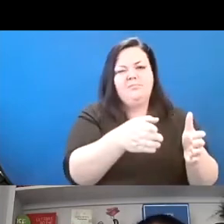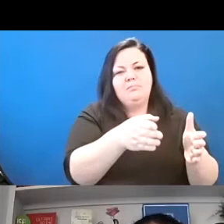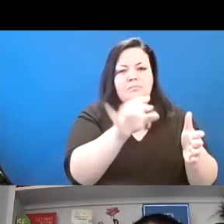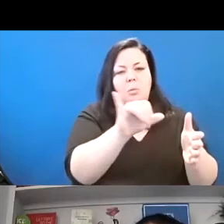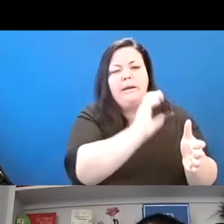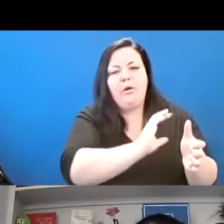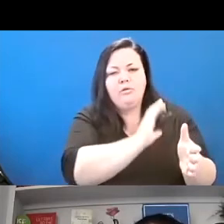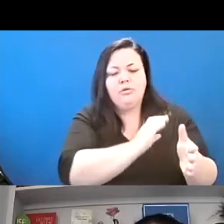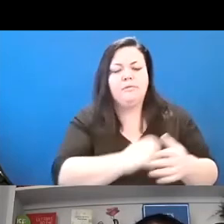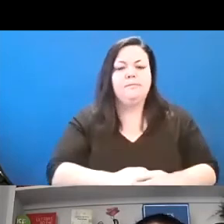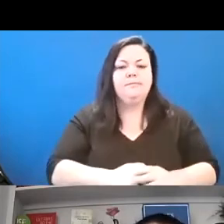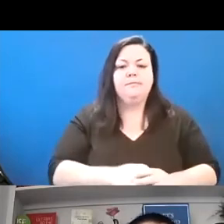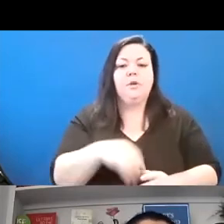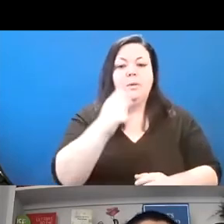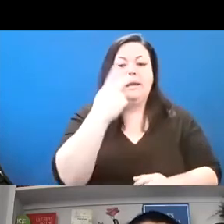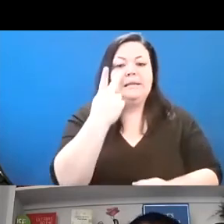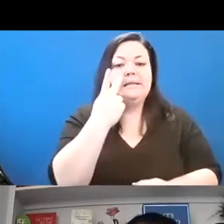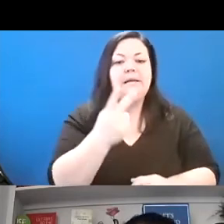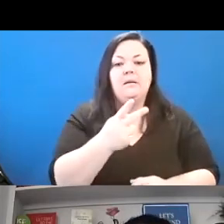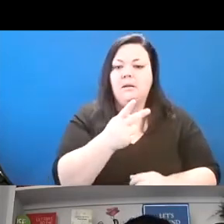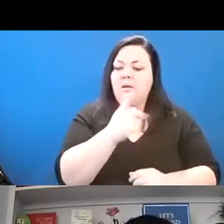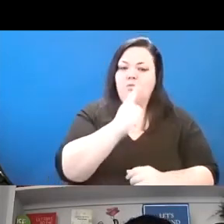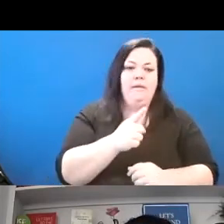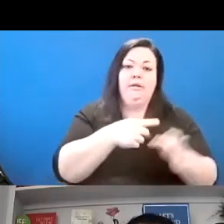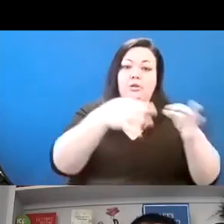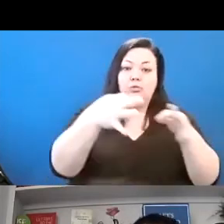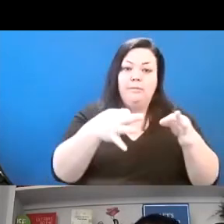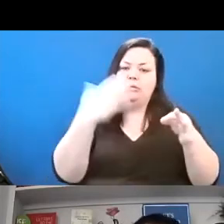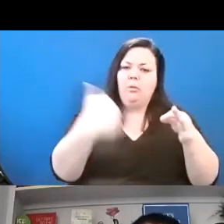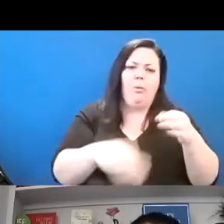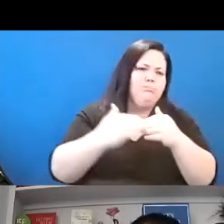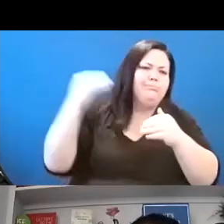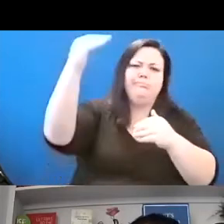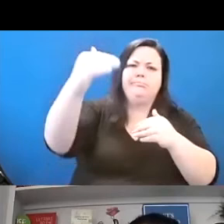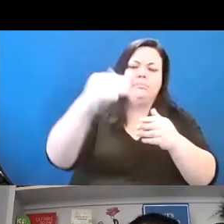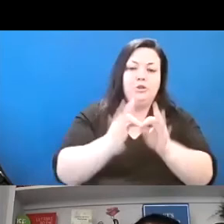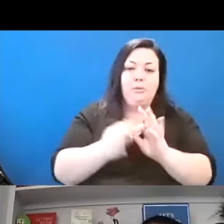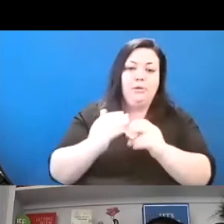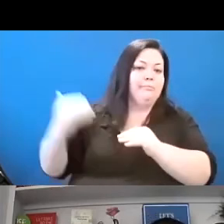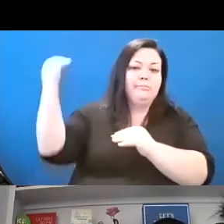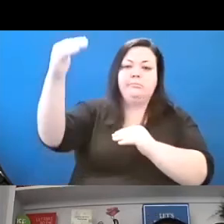as we can see here we move way beyond description way beyond interpretation and into